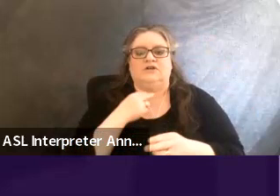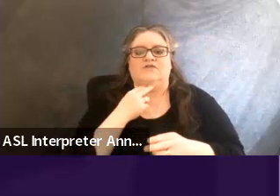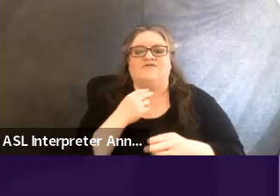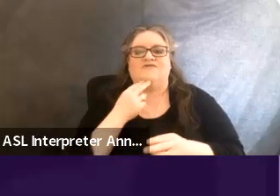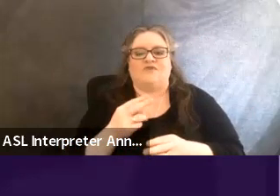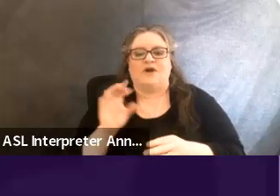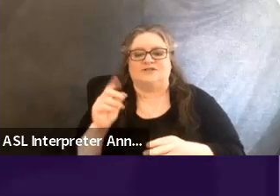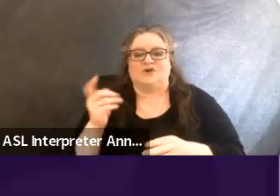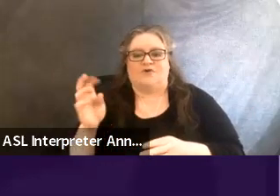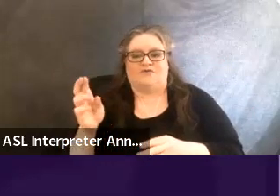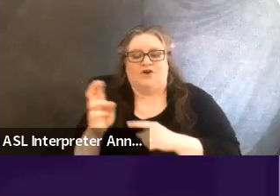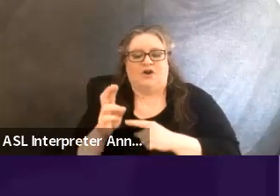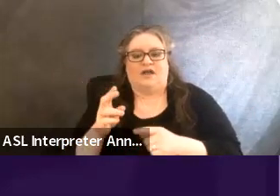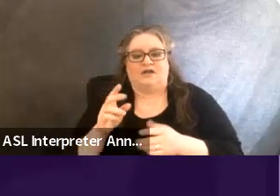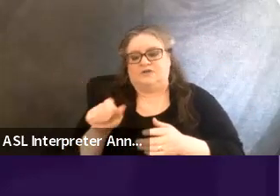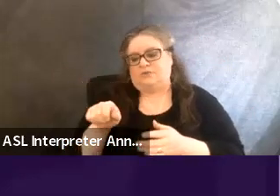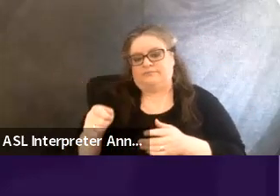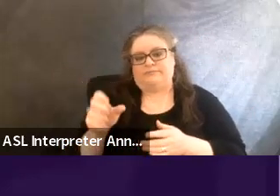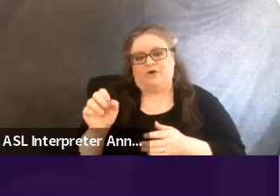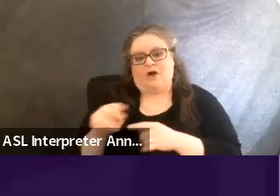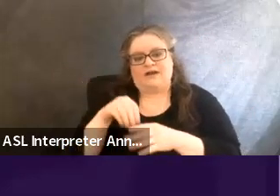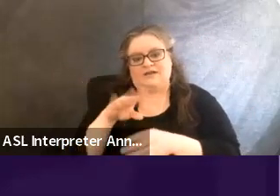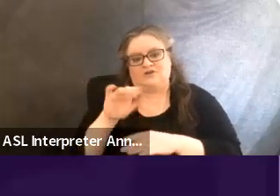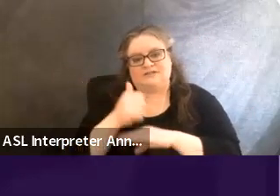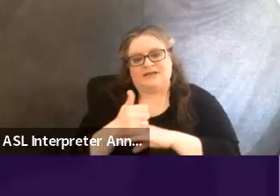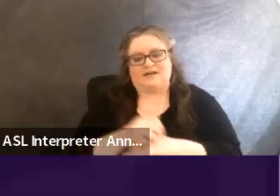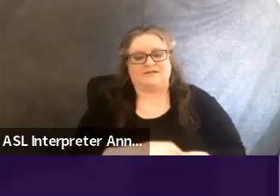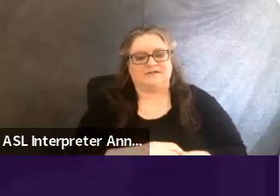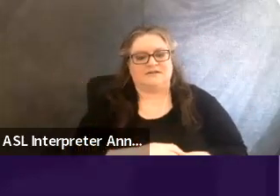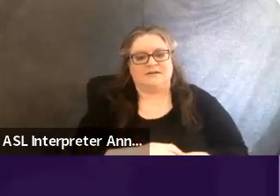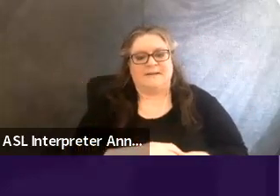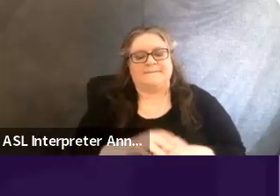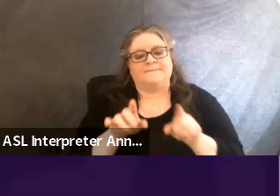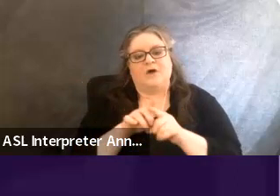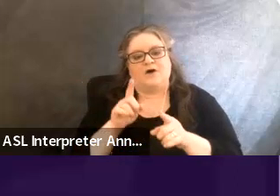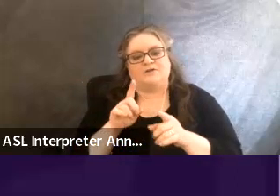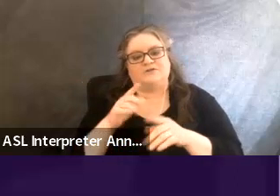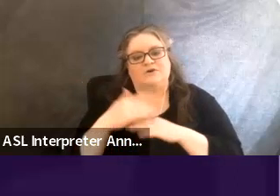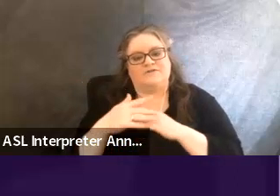so just enable it in your accessibility settings. It's also available in your iPhone.